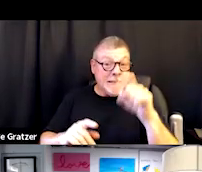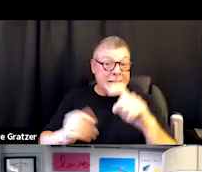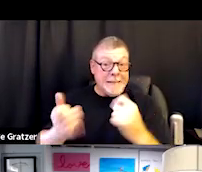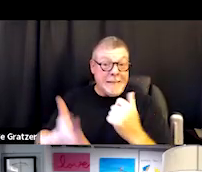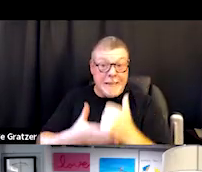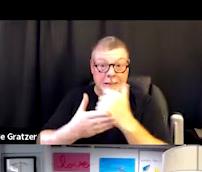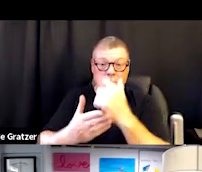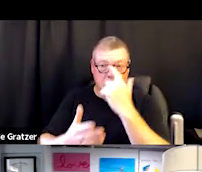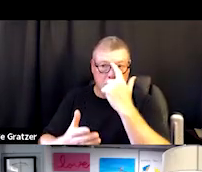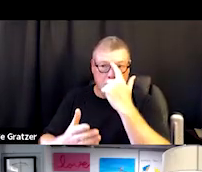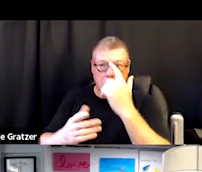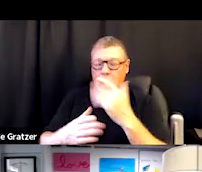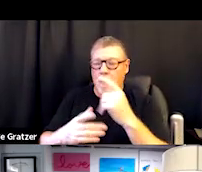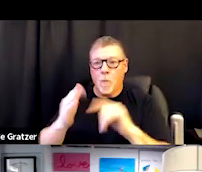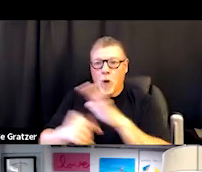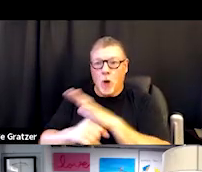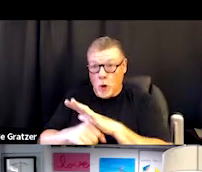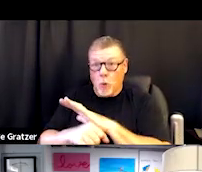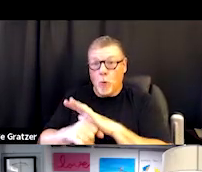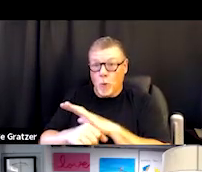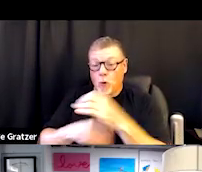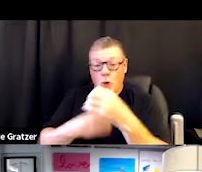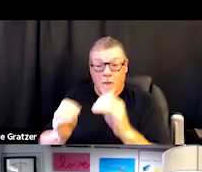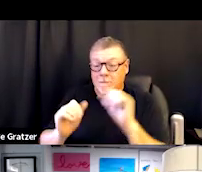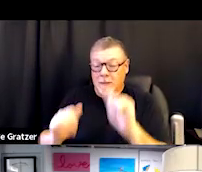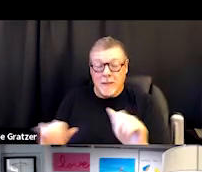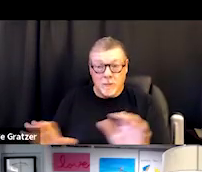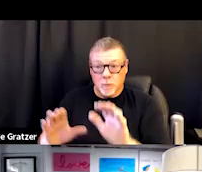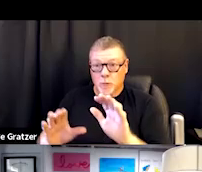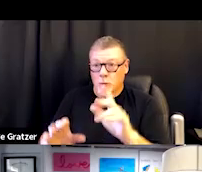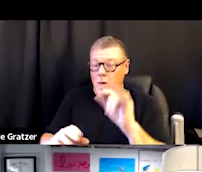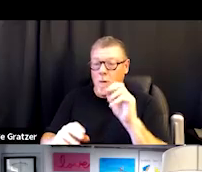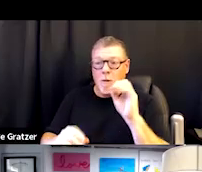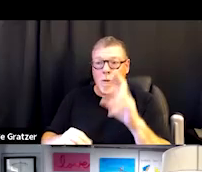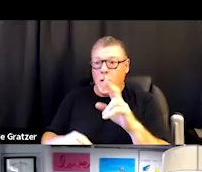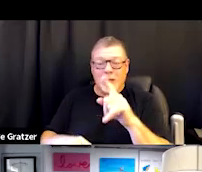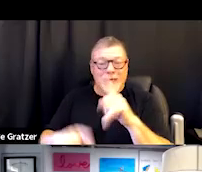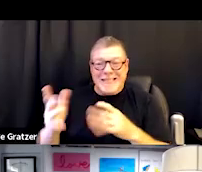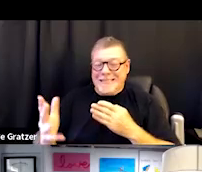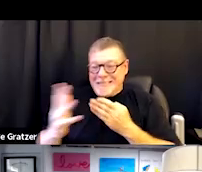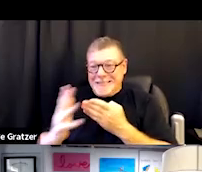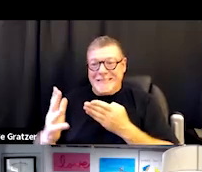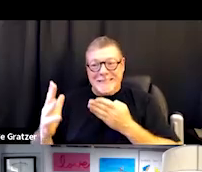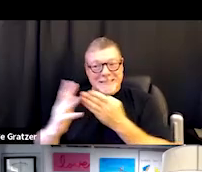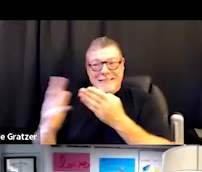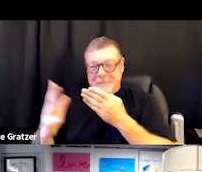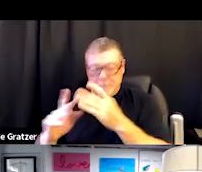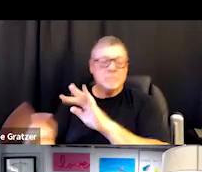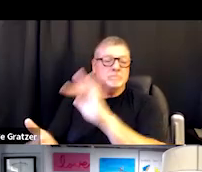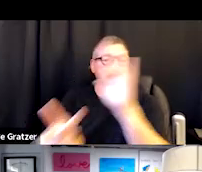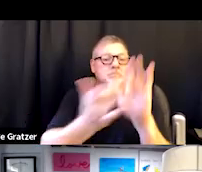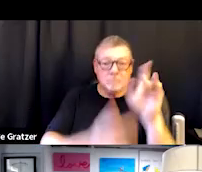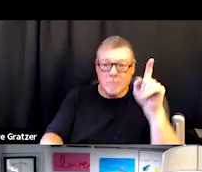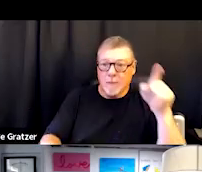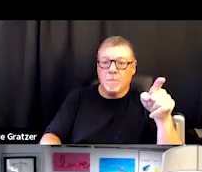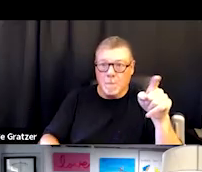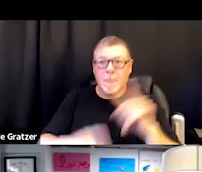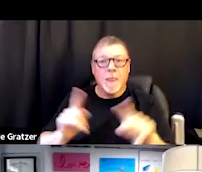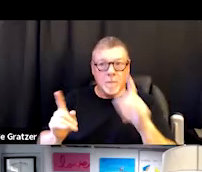beyond what your local field office can assist you with, or if you're not really able to kind of break through or connect with them. But again, I definitely recommend starting off